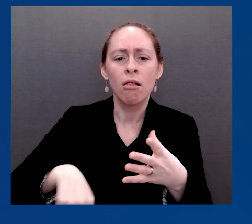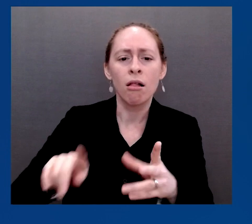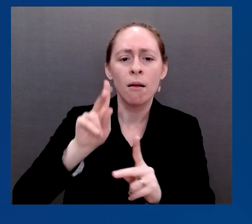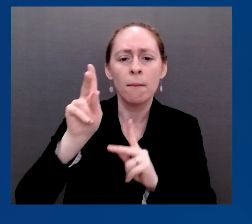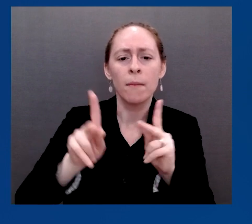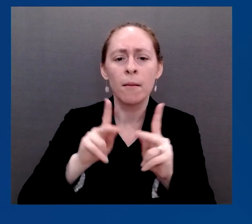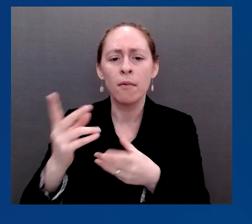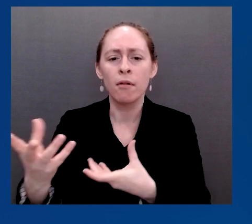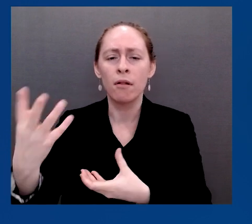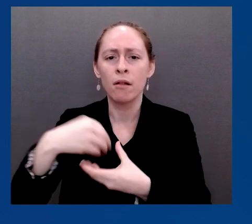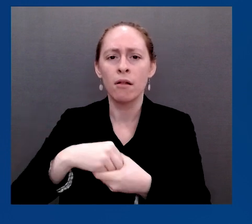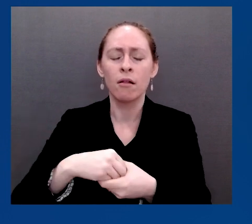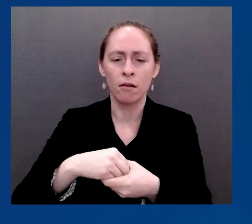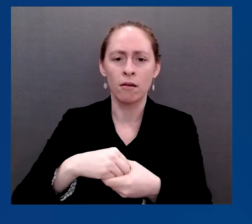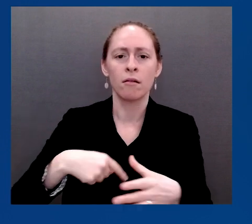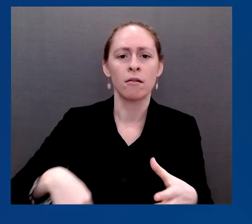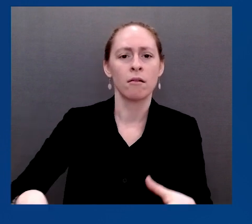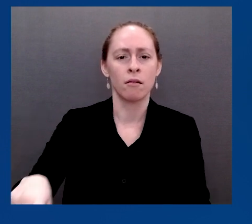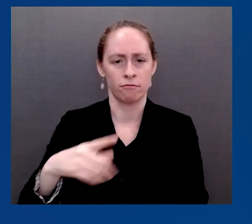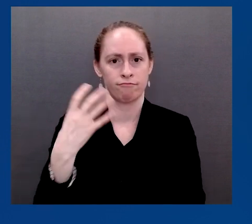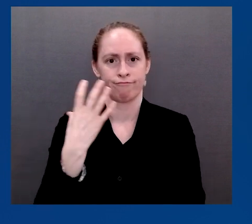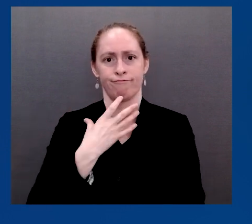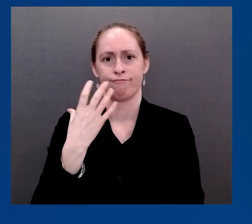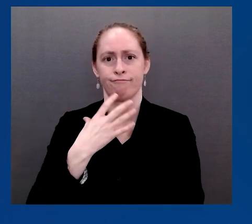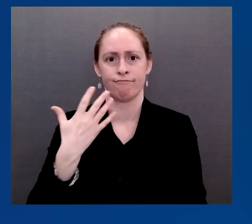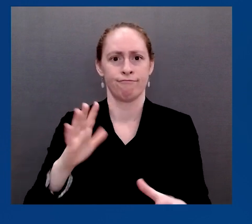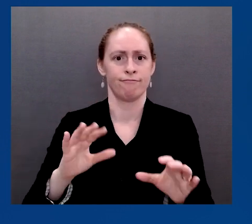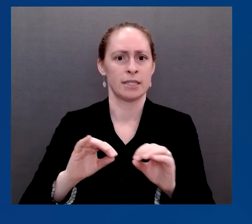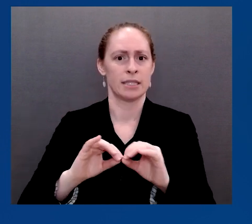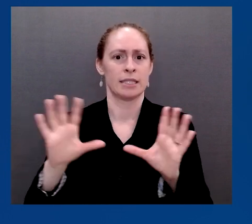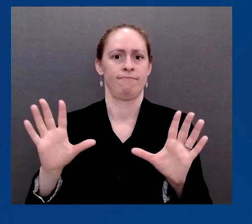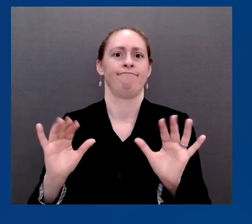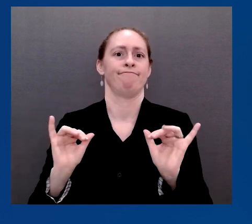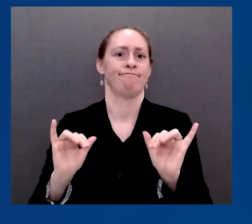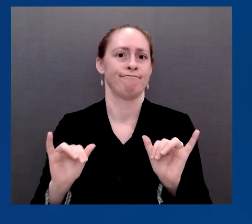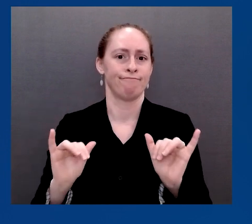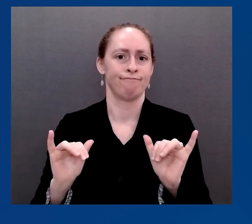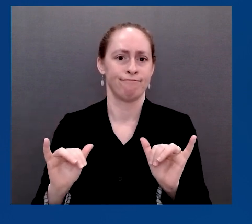And the data are really striking. I'll show you one clip of that on the next slide.